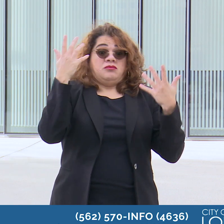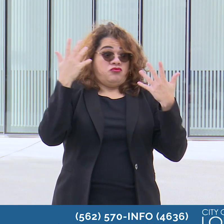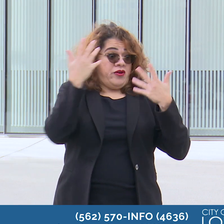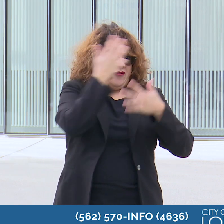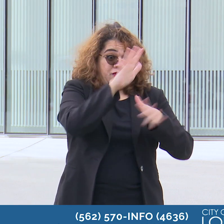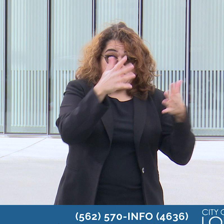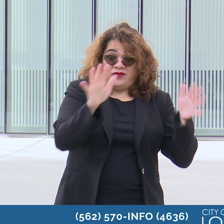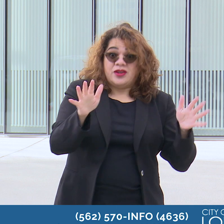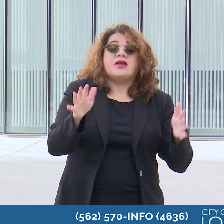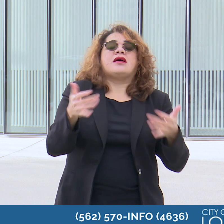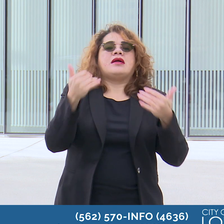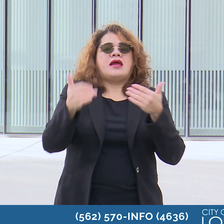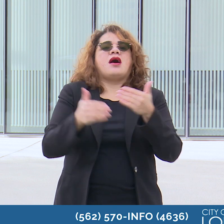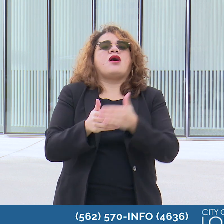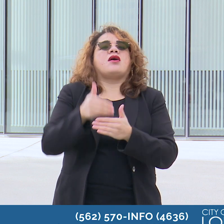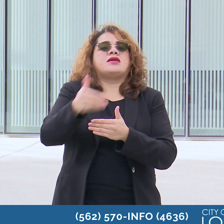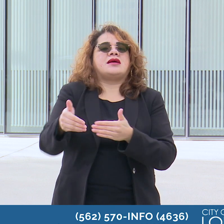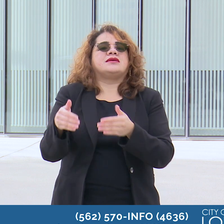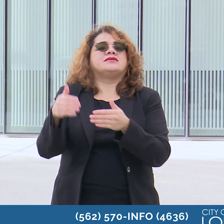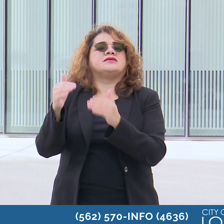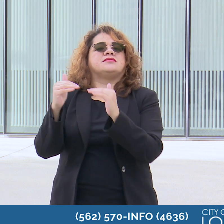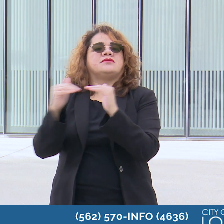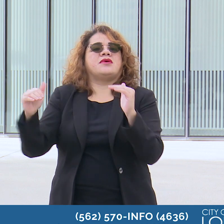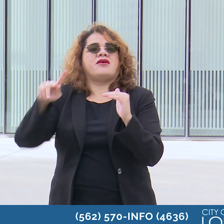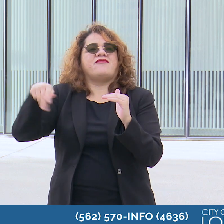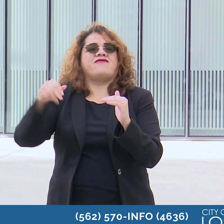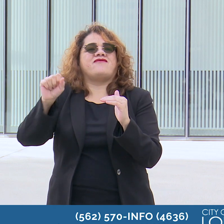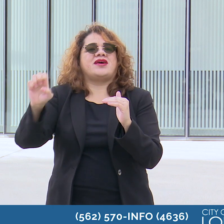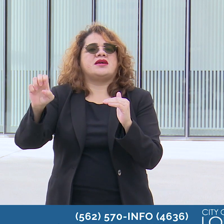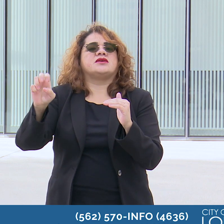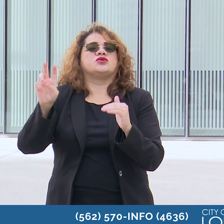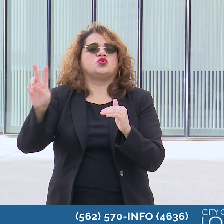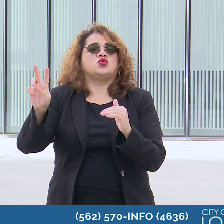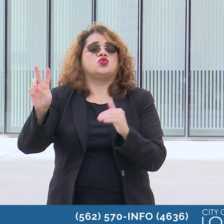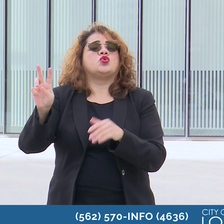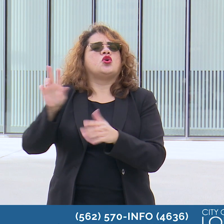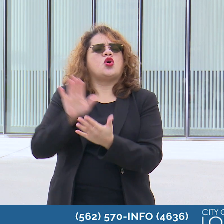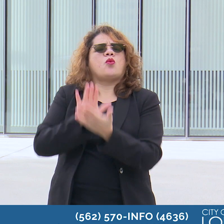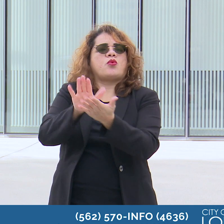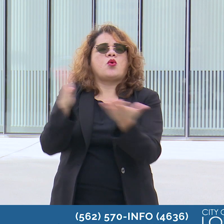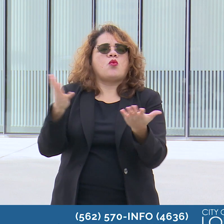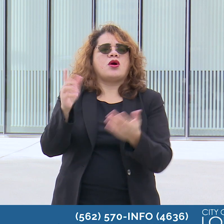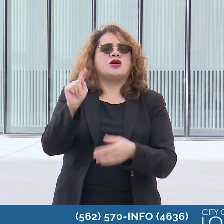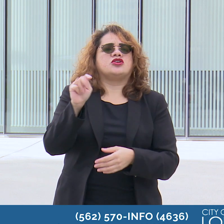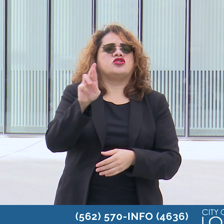This form of triage which is being adopted across the nation is necessary to offer additional